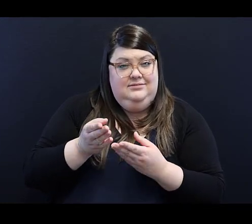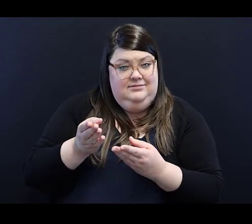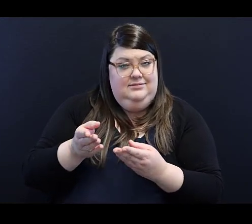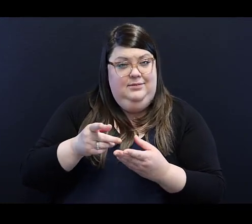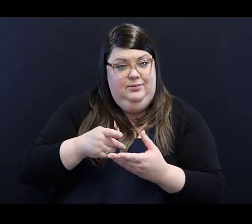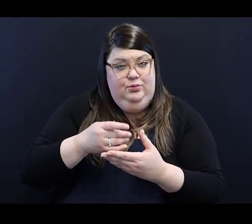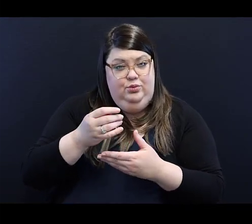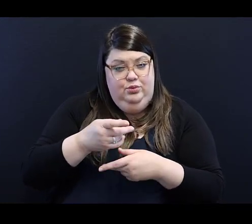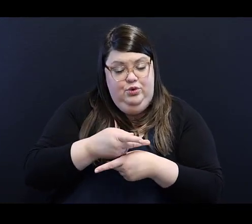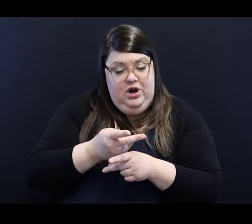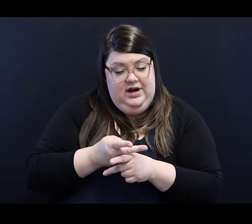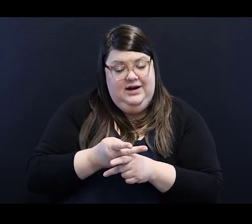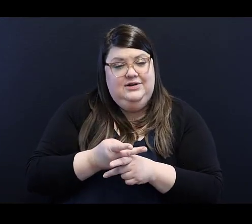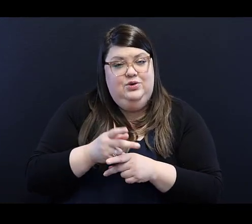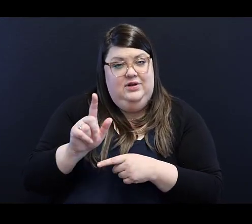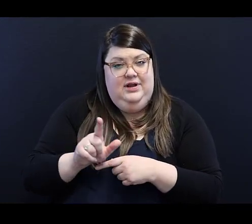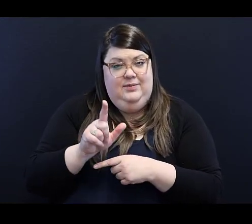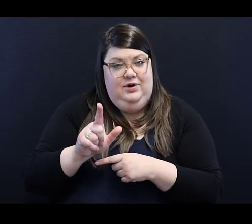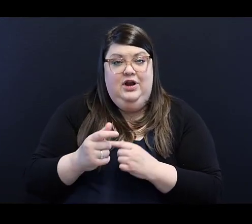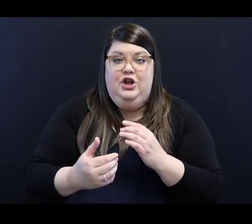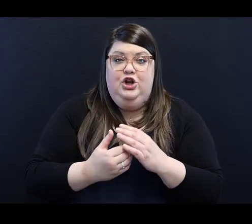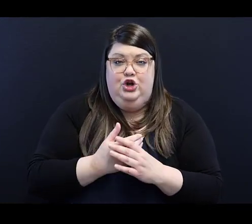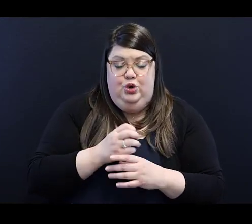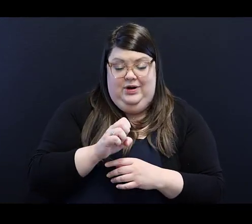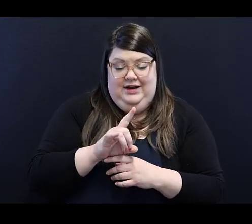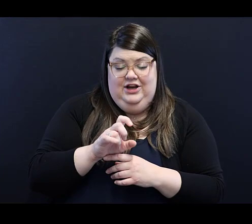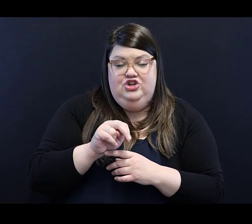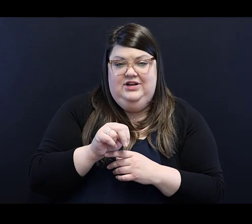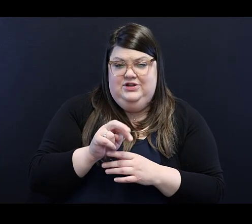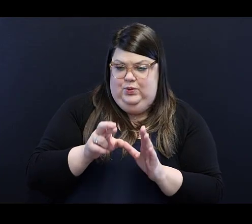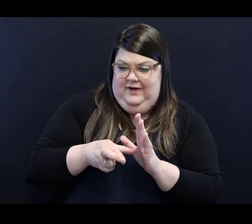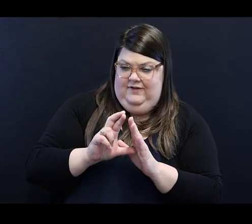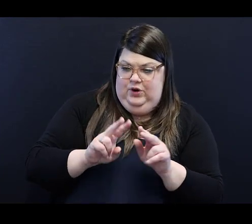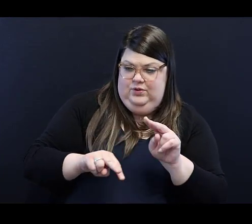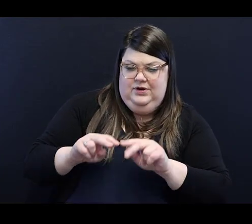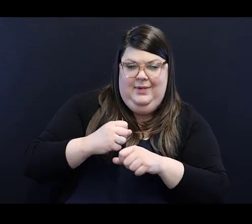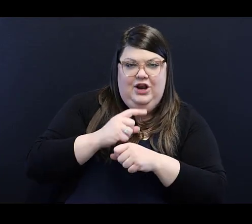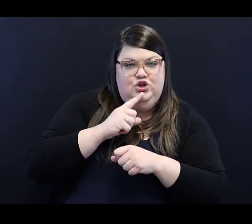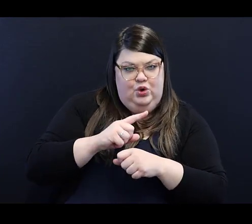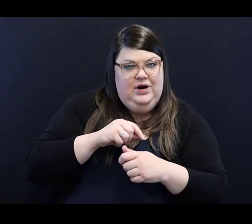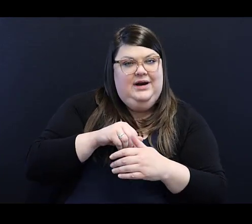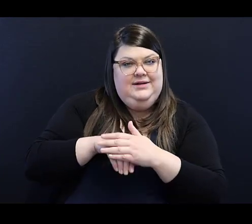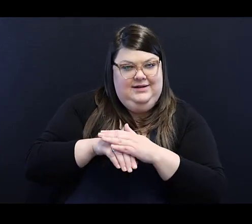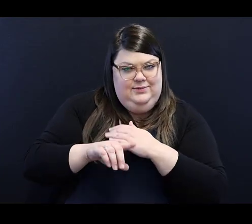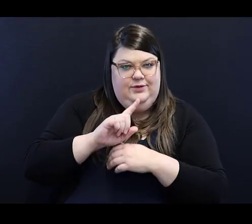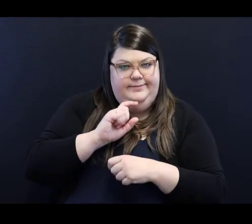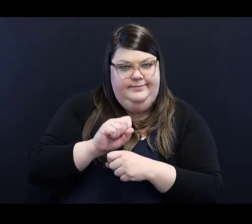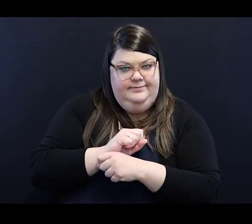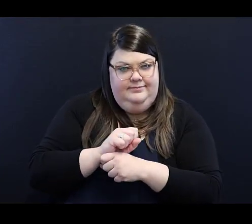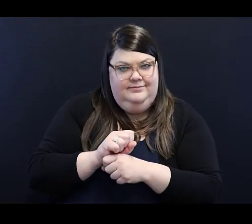Library, New Editions conducts a review to ensure it is accessible, has the required disclaimer, and